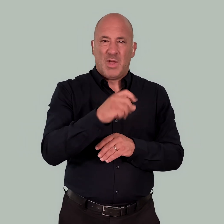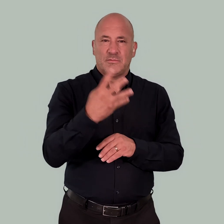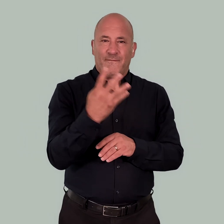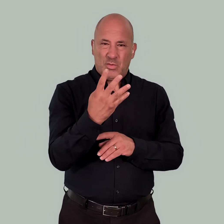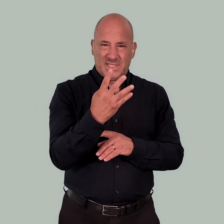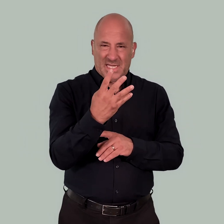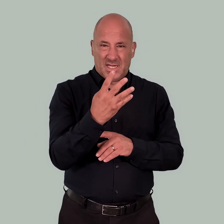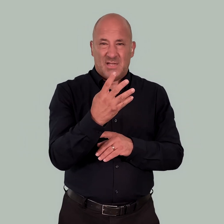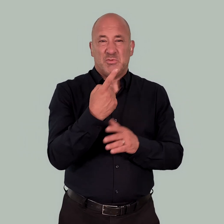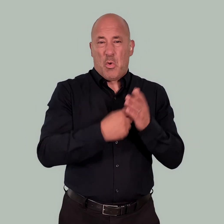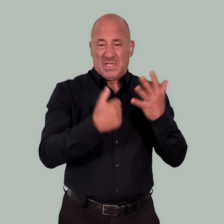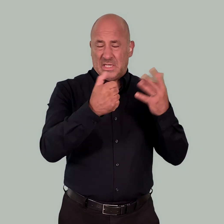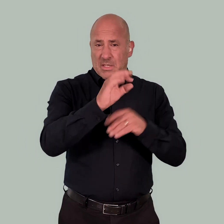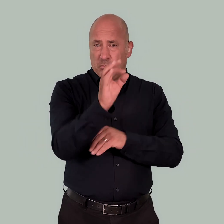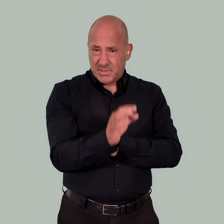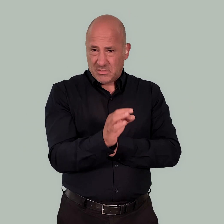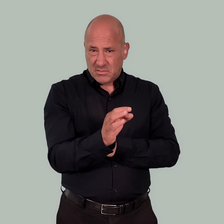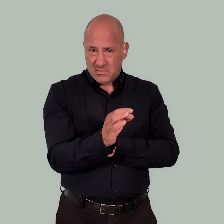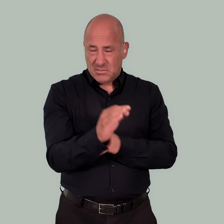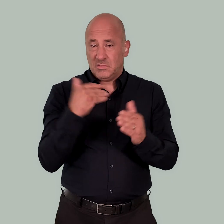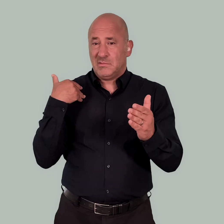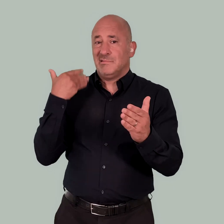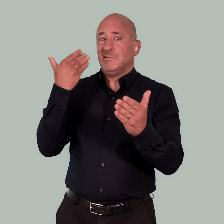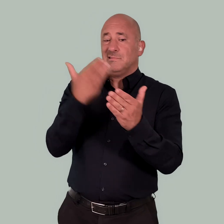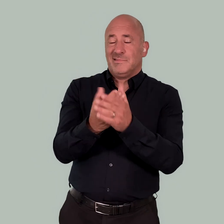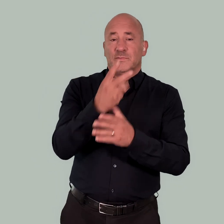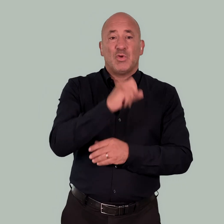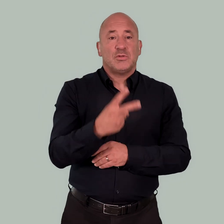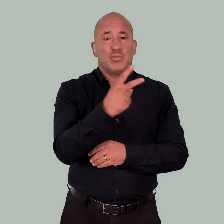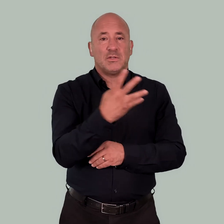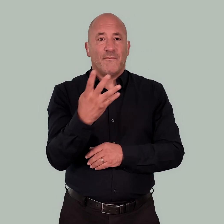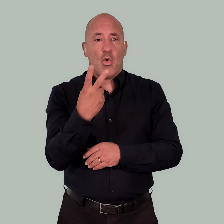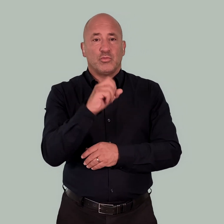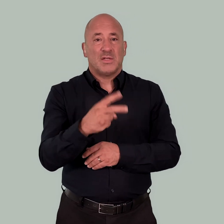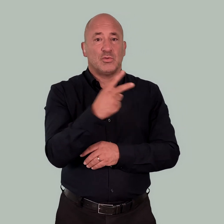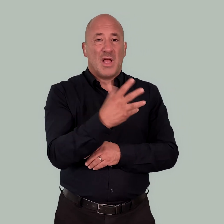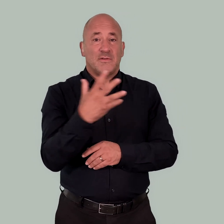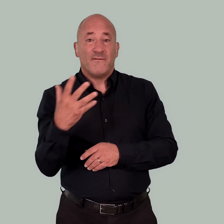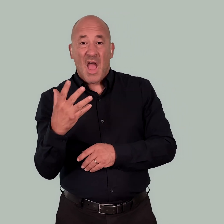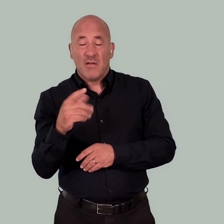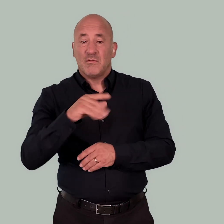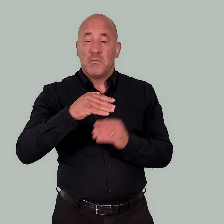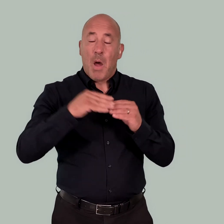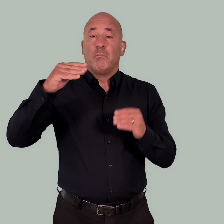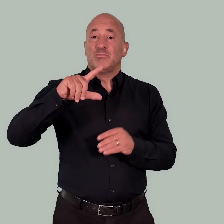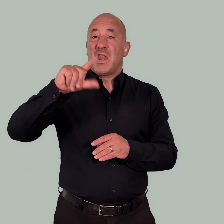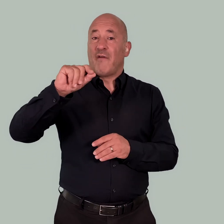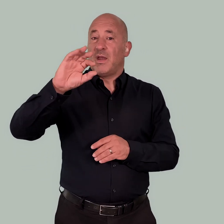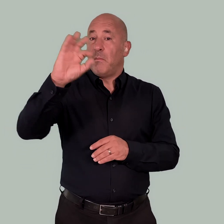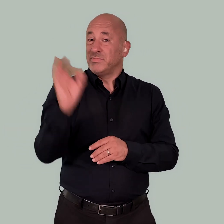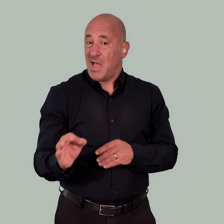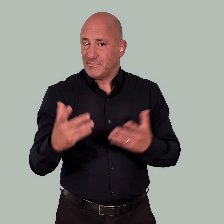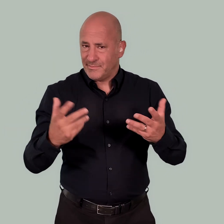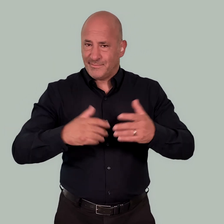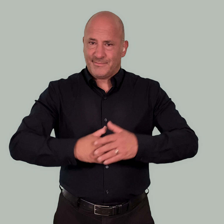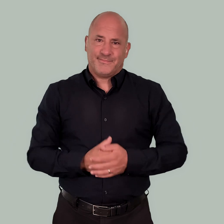increased from under 6 per cent in 2013/14 to 11 per cent in 2024/25.